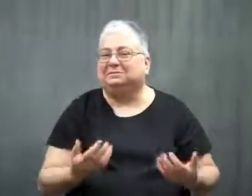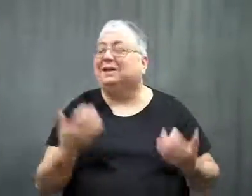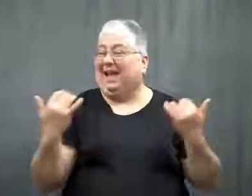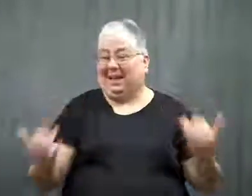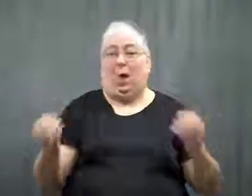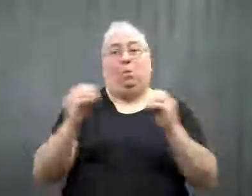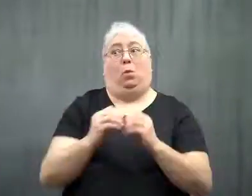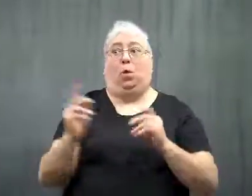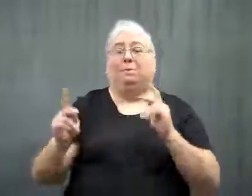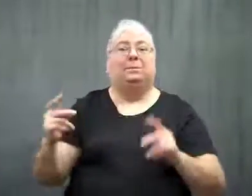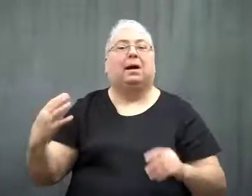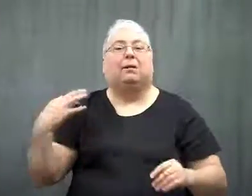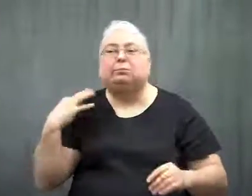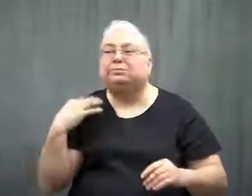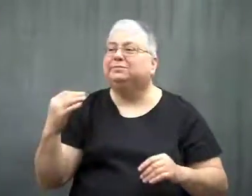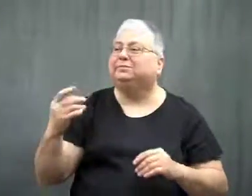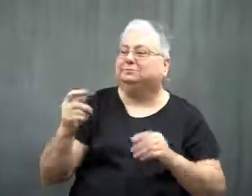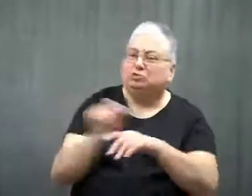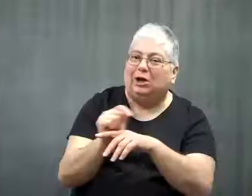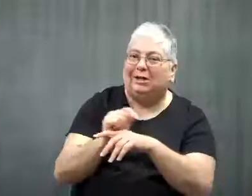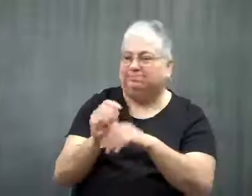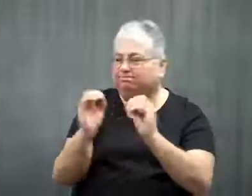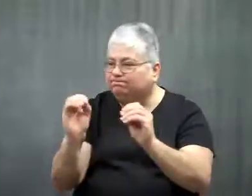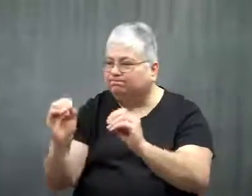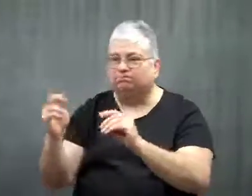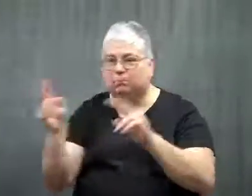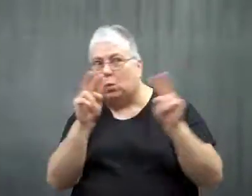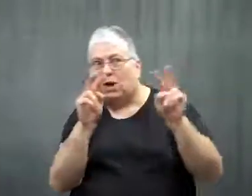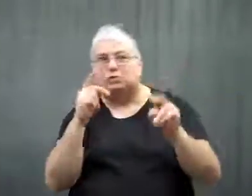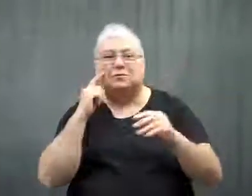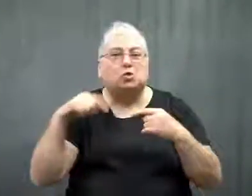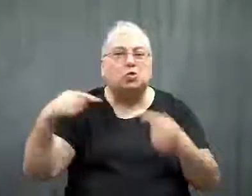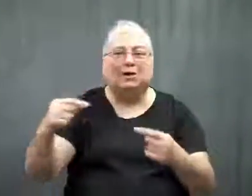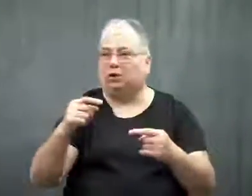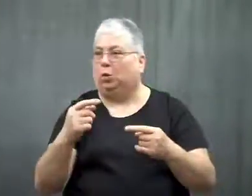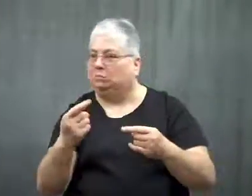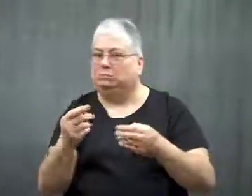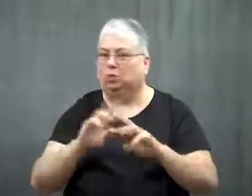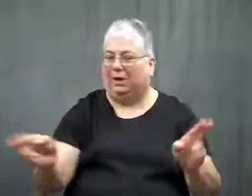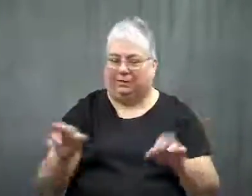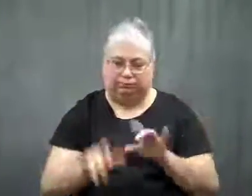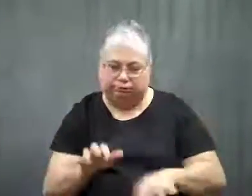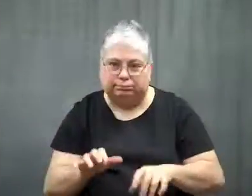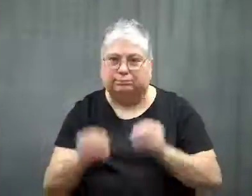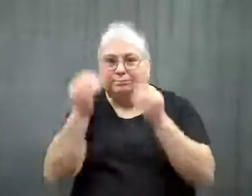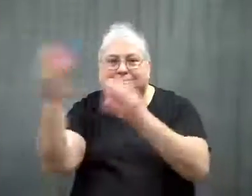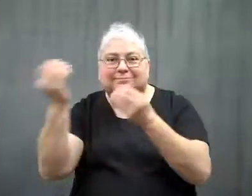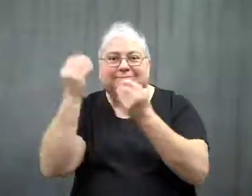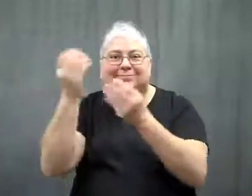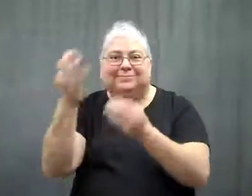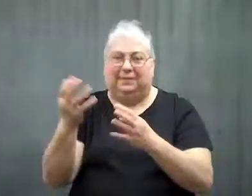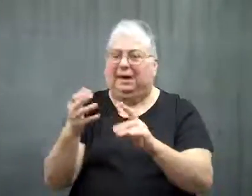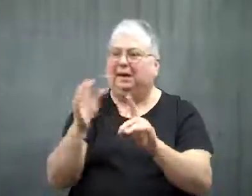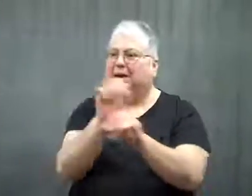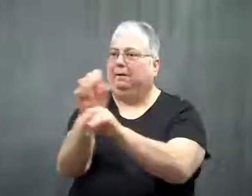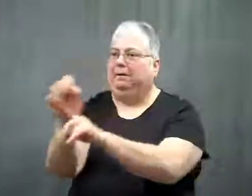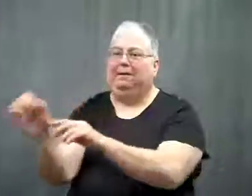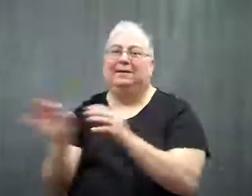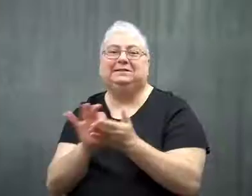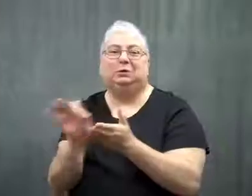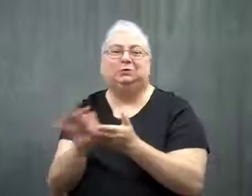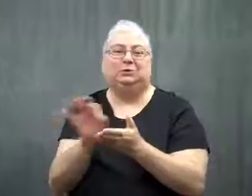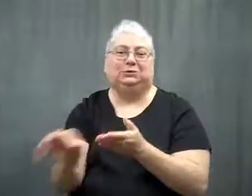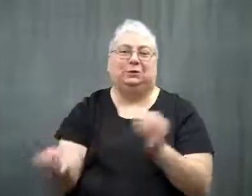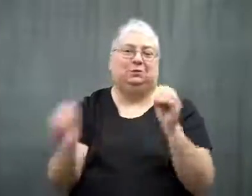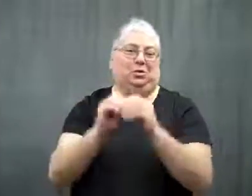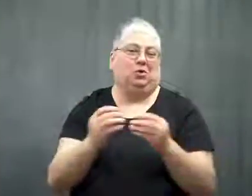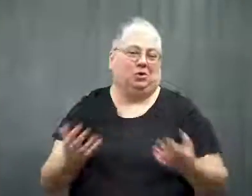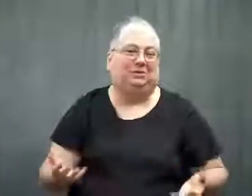In addition, many people are trained as spotters to report them, so the count is more accurate.